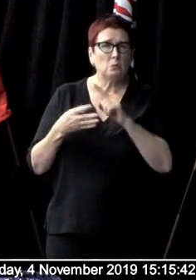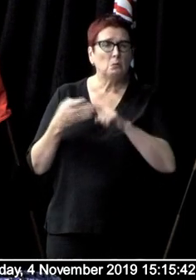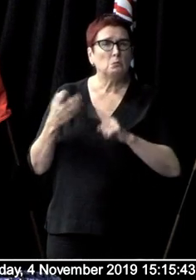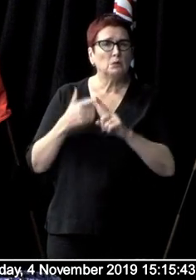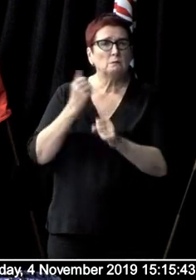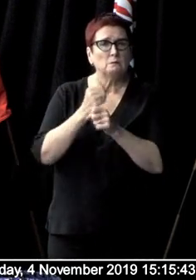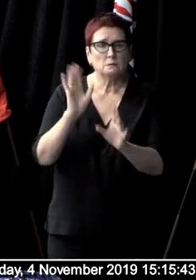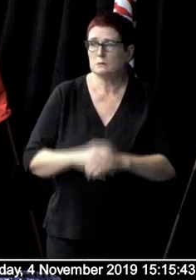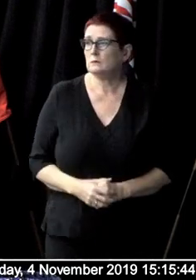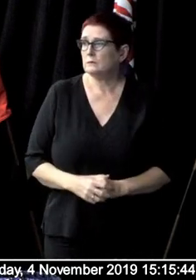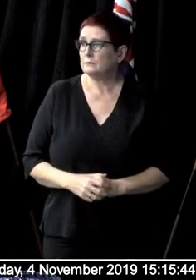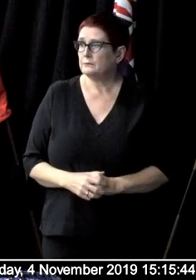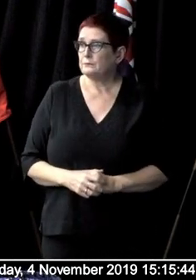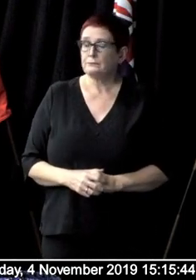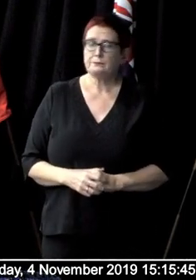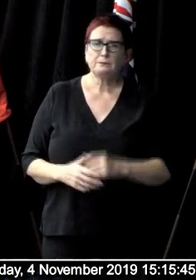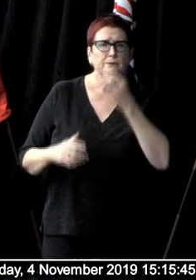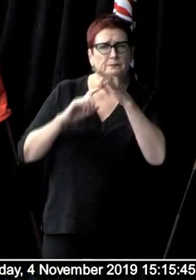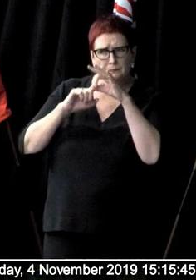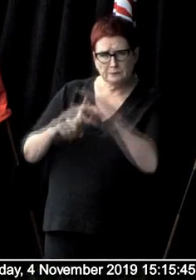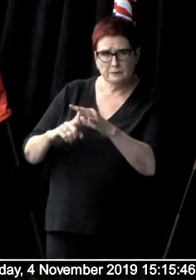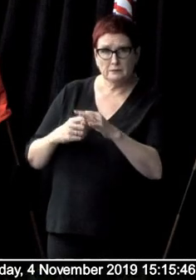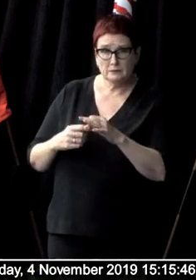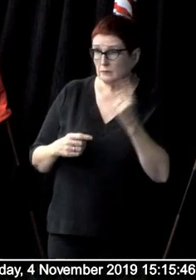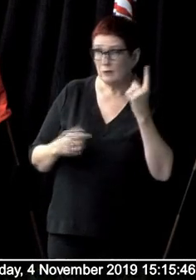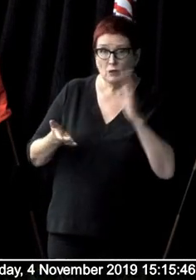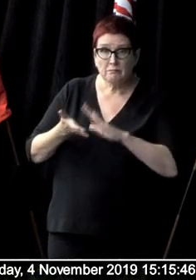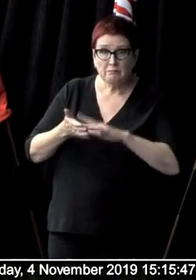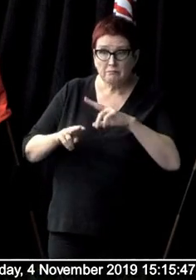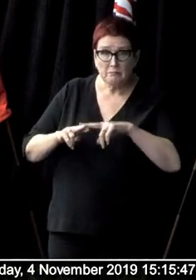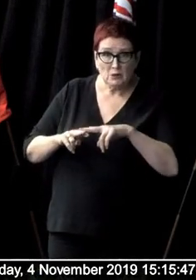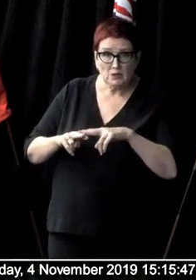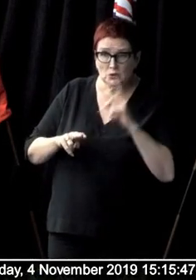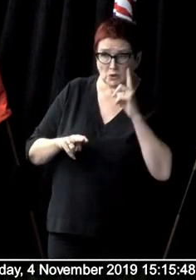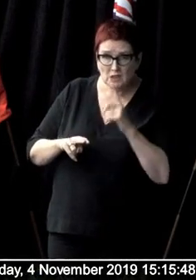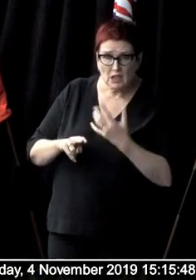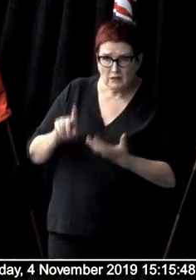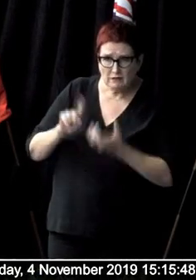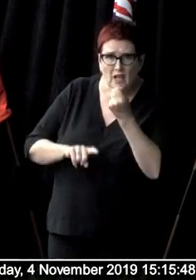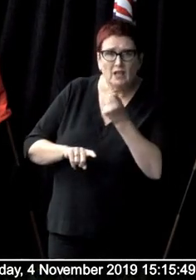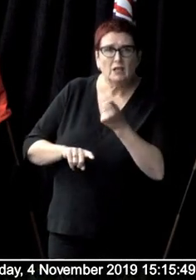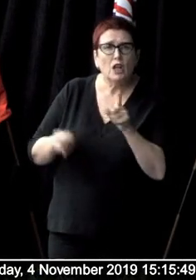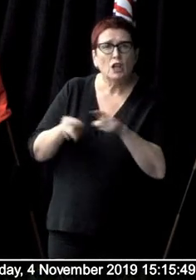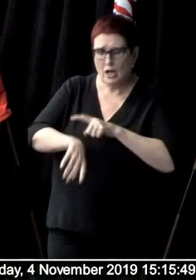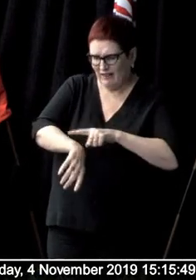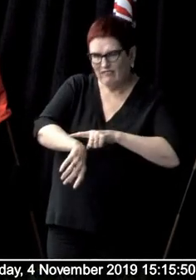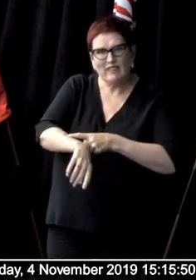Have you had occasions of parents reporting unexplained and/or unreported finger mark bruising on their children?